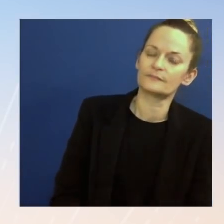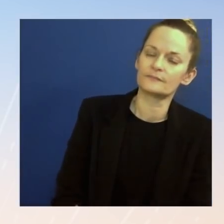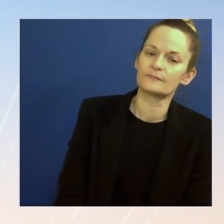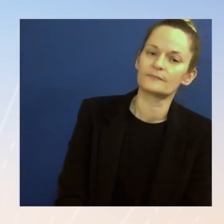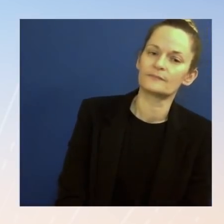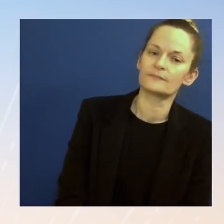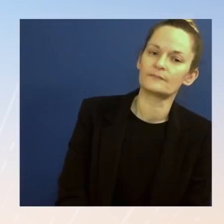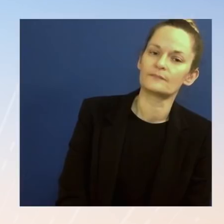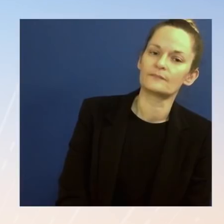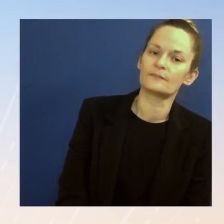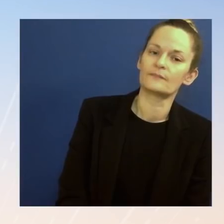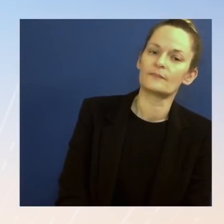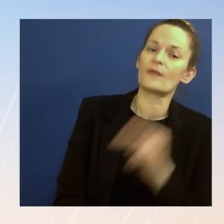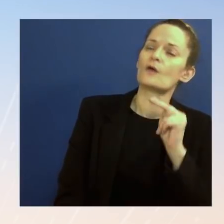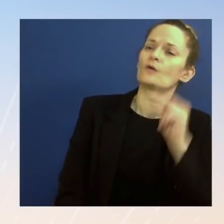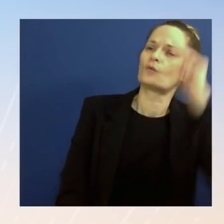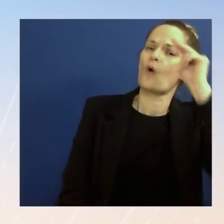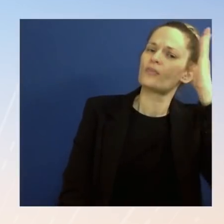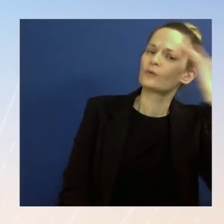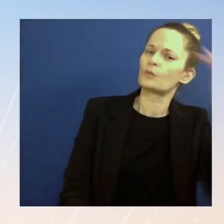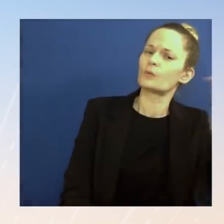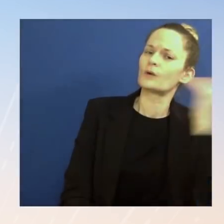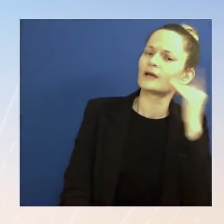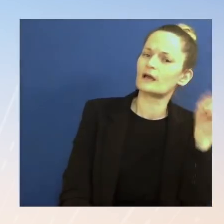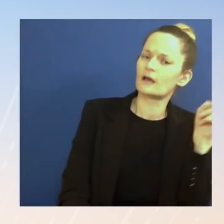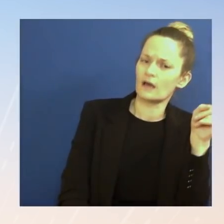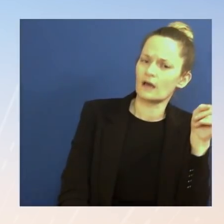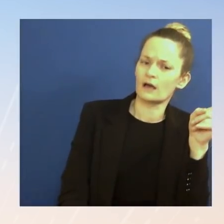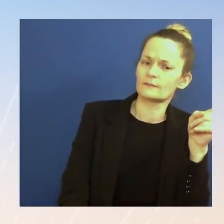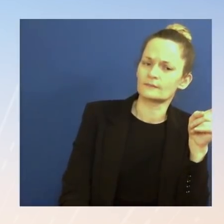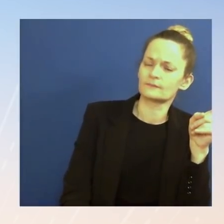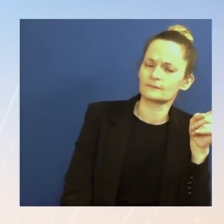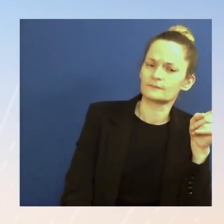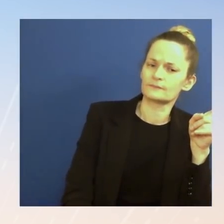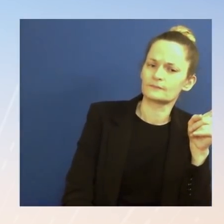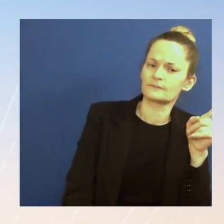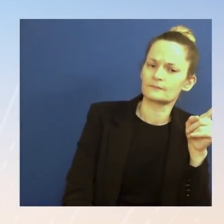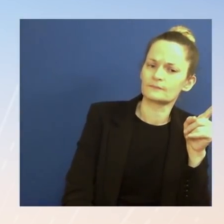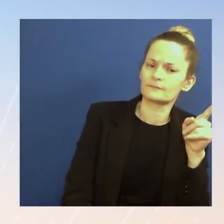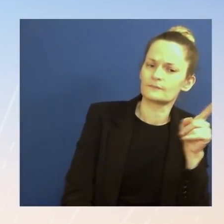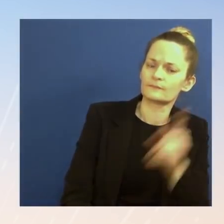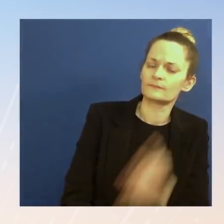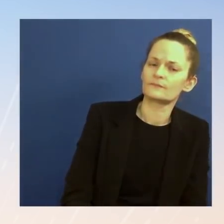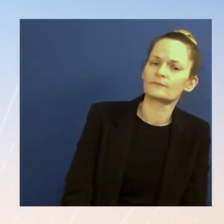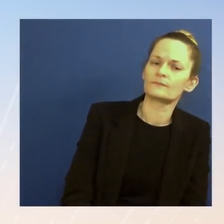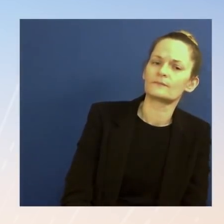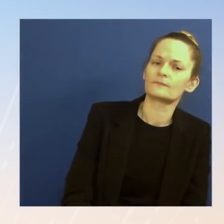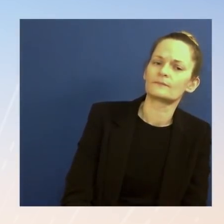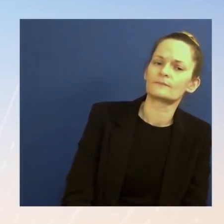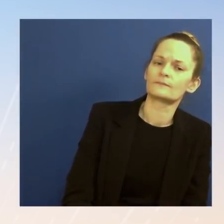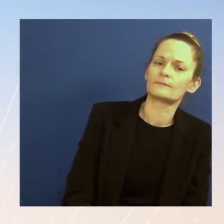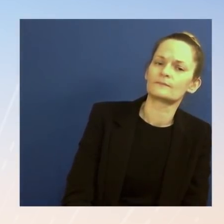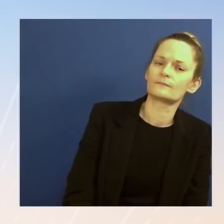that the North Koreans' ICBM launch is imminent. Do you have anything on the North Korea's